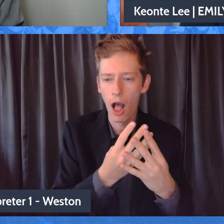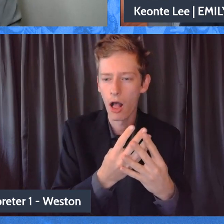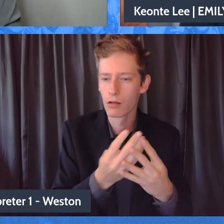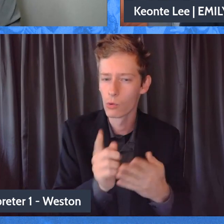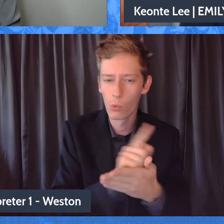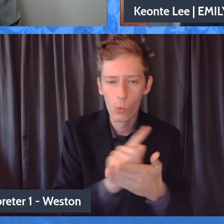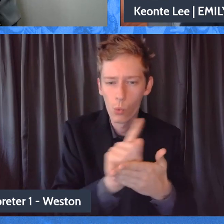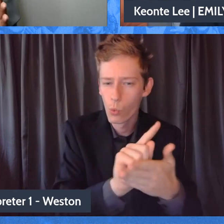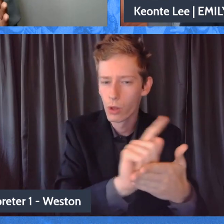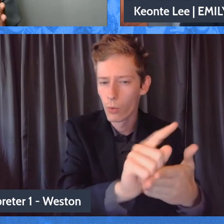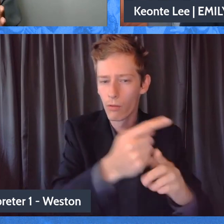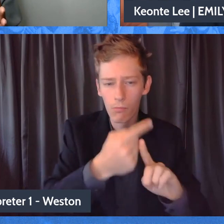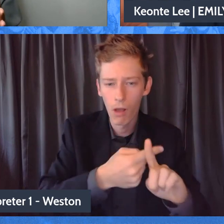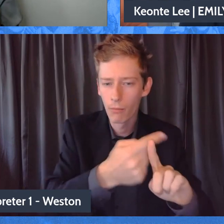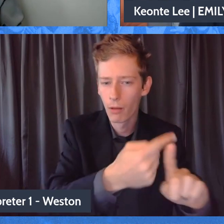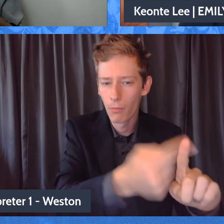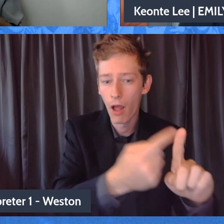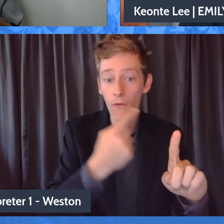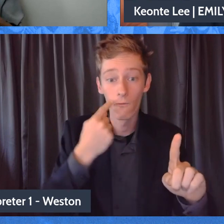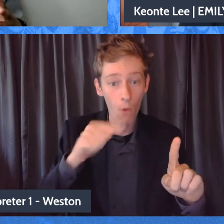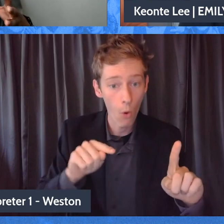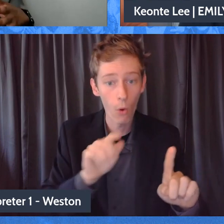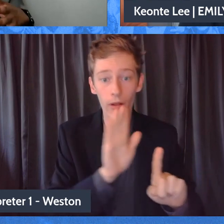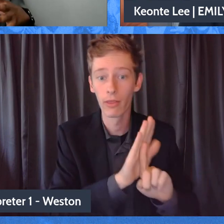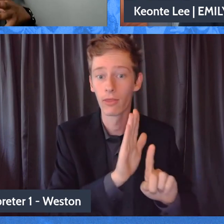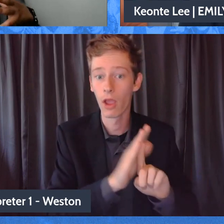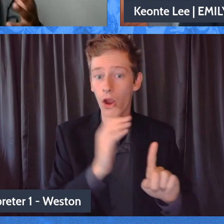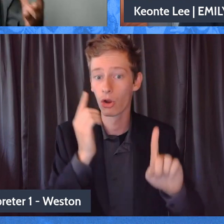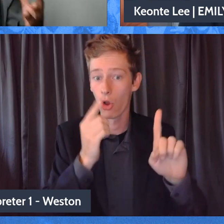really did lead me then to the experience